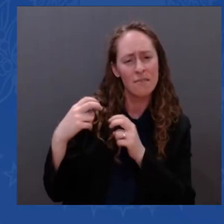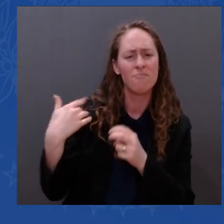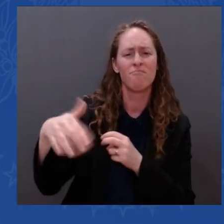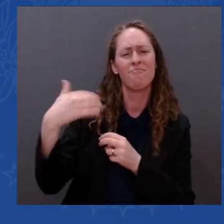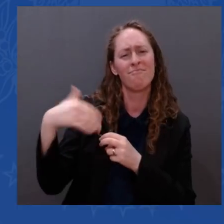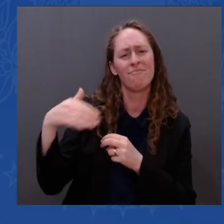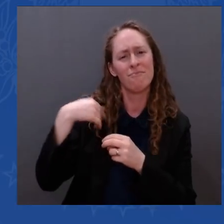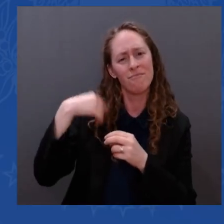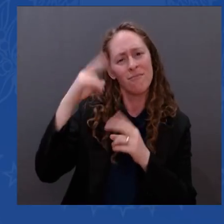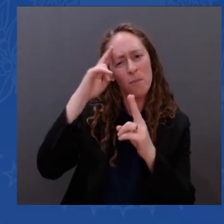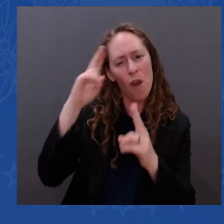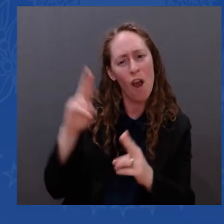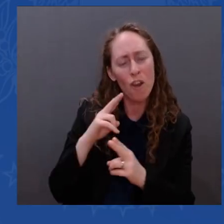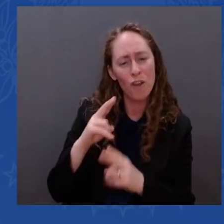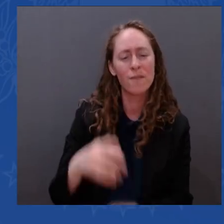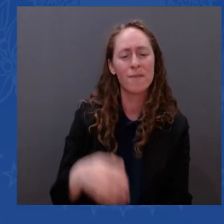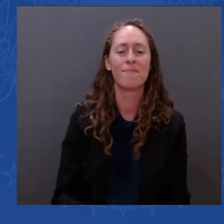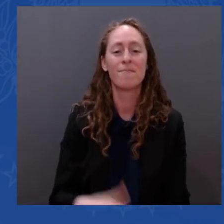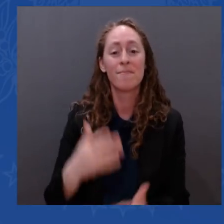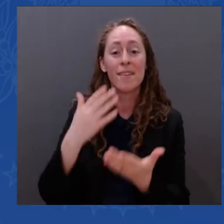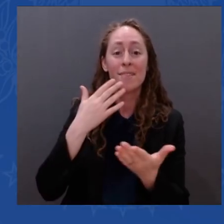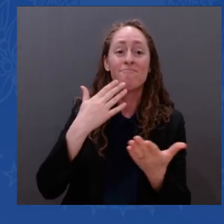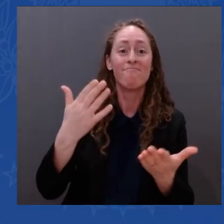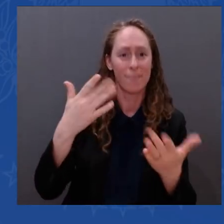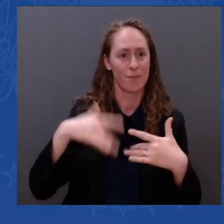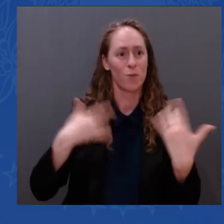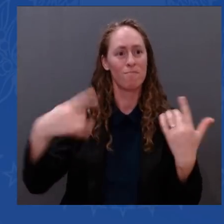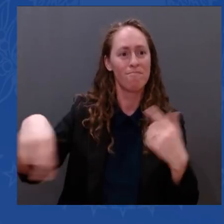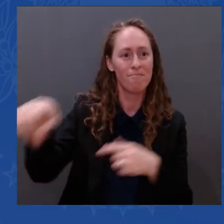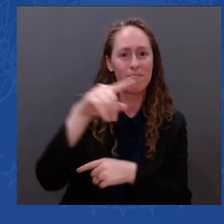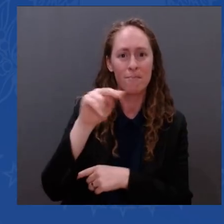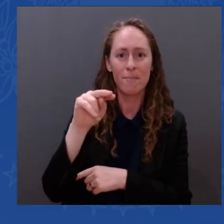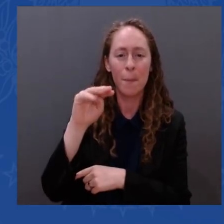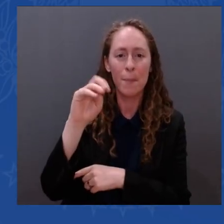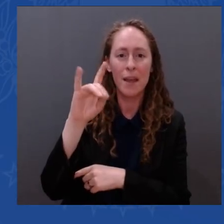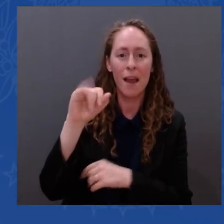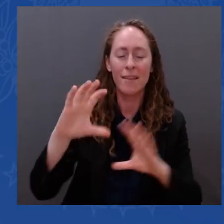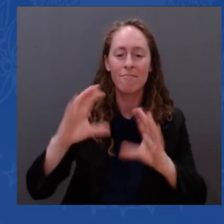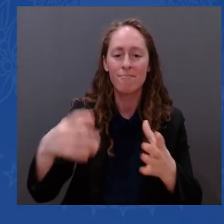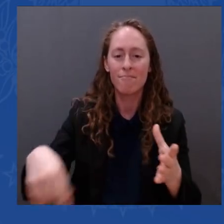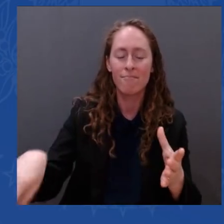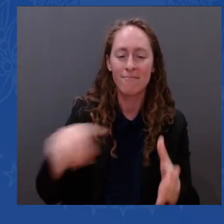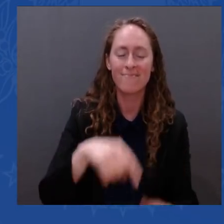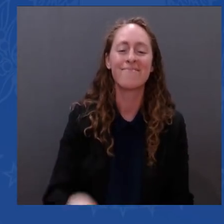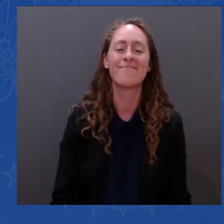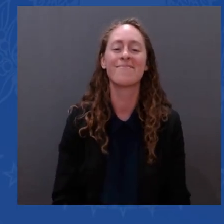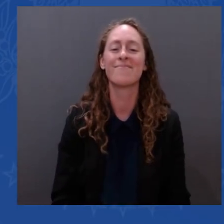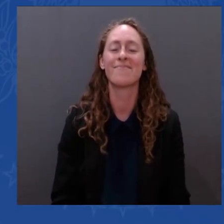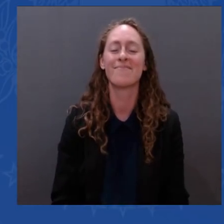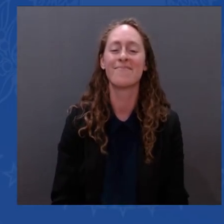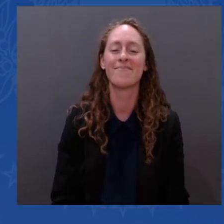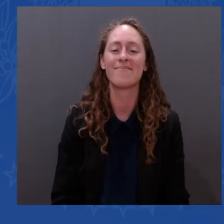Hyundai Motor Group has been a proud corporate citizen in America for close to 40 years,